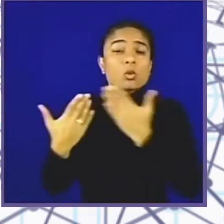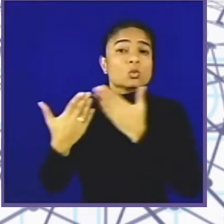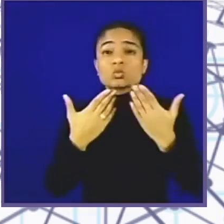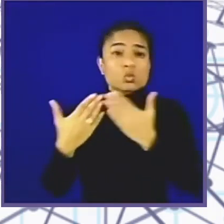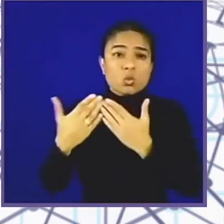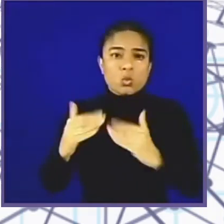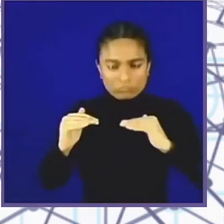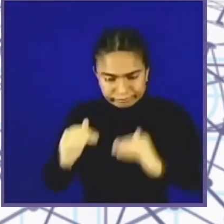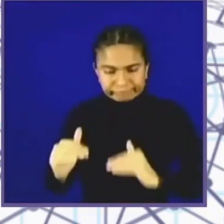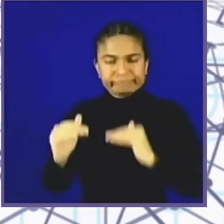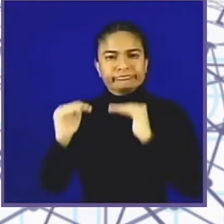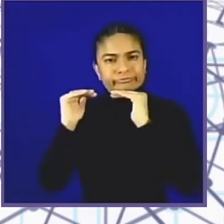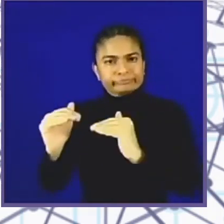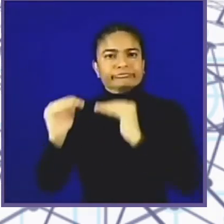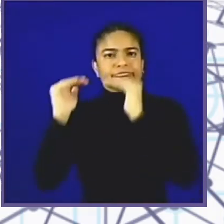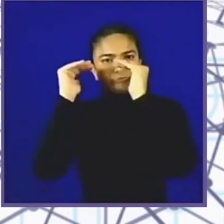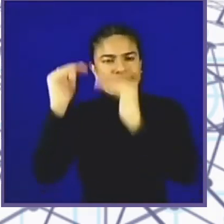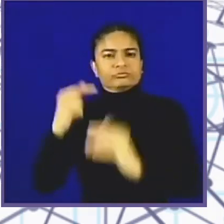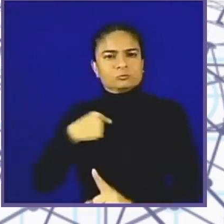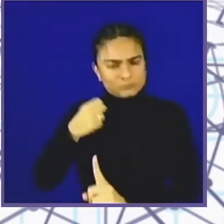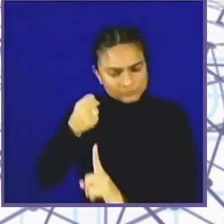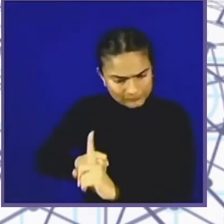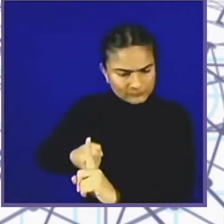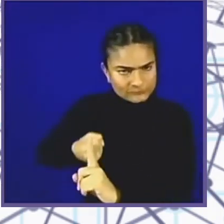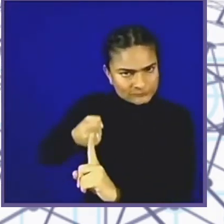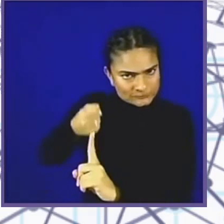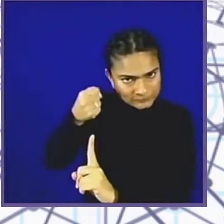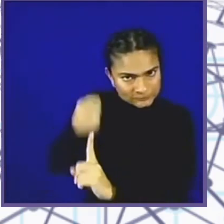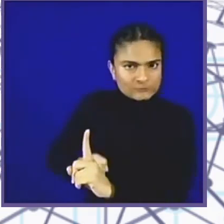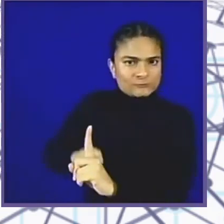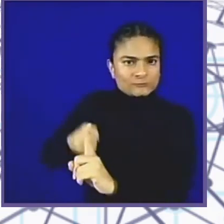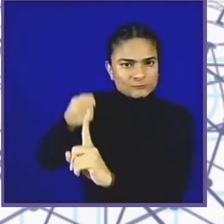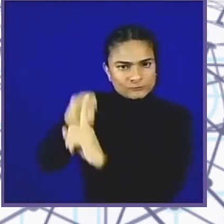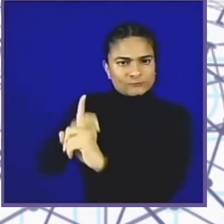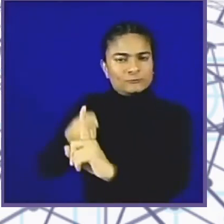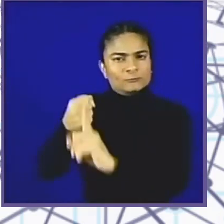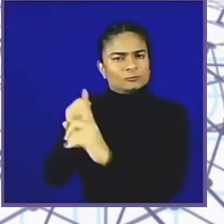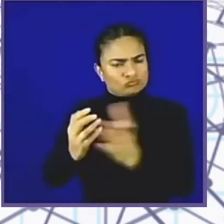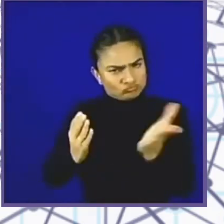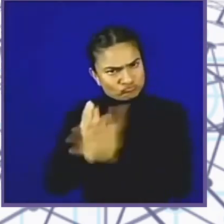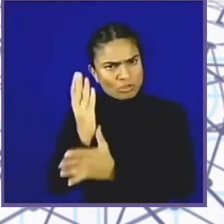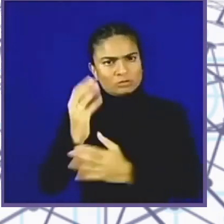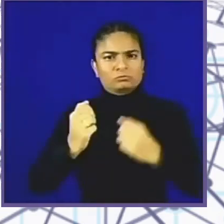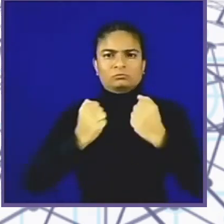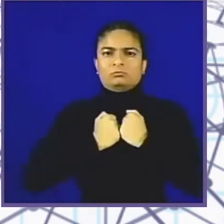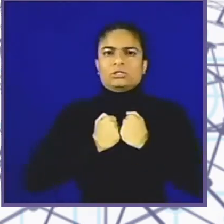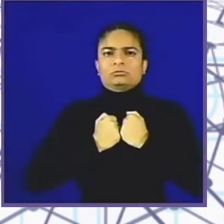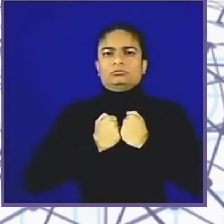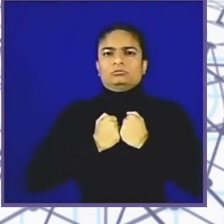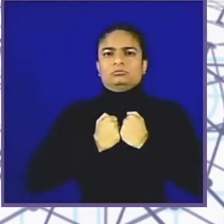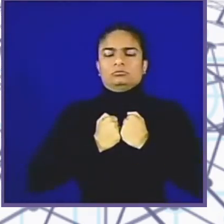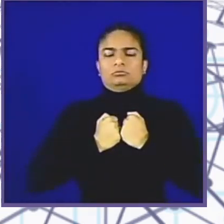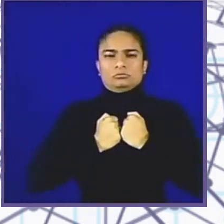I have the privilege of completing my studies up to university level. And my background is